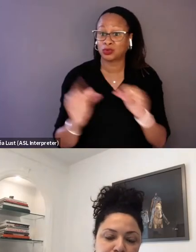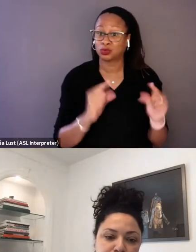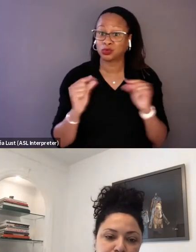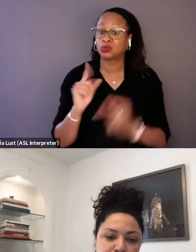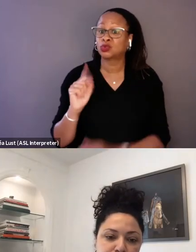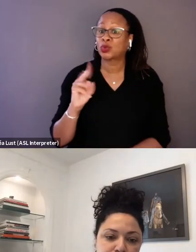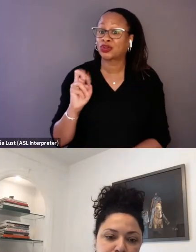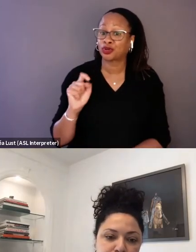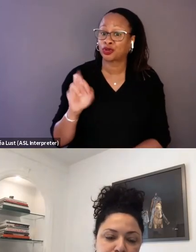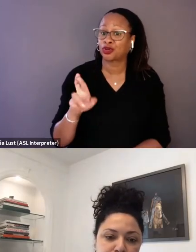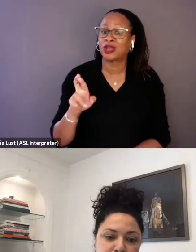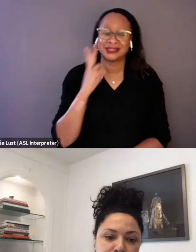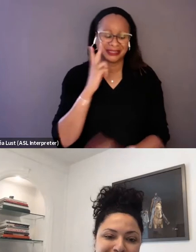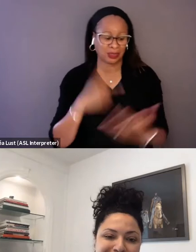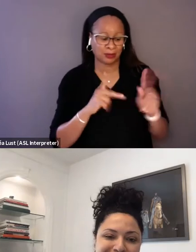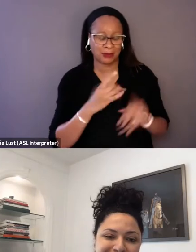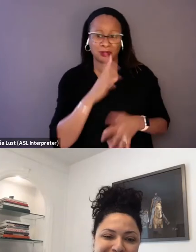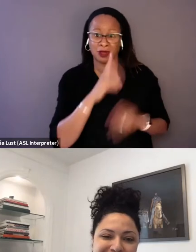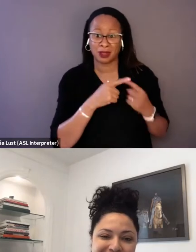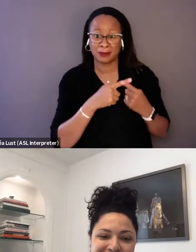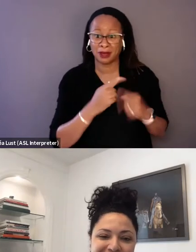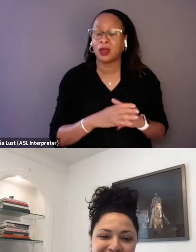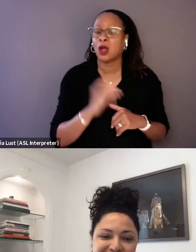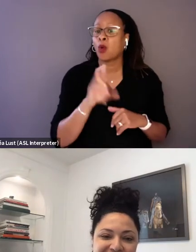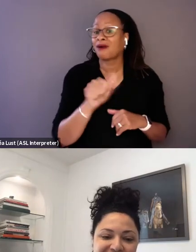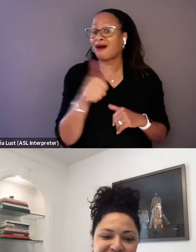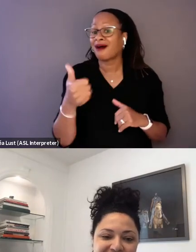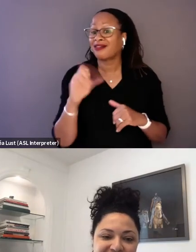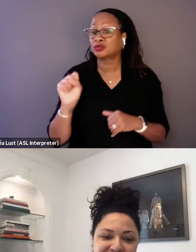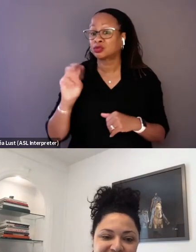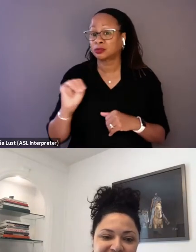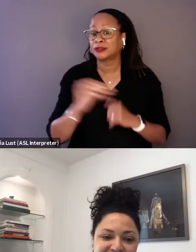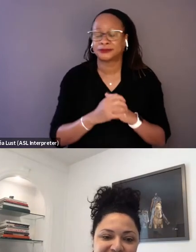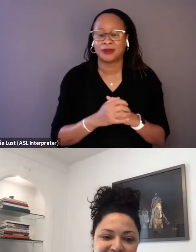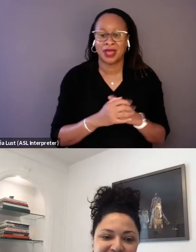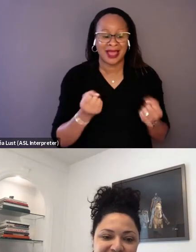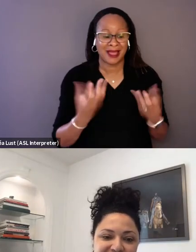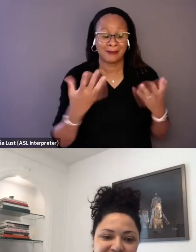to see what people are saying, for example or other social media is how many young people